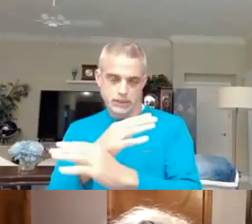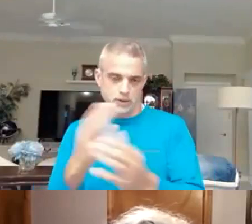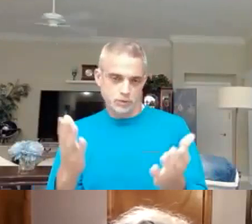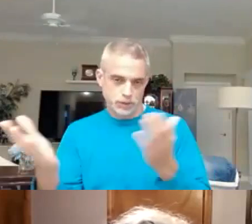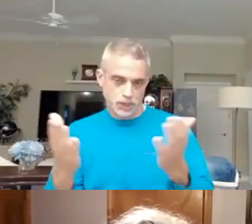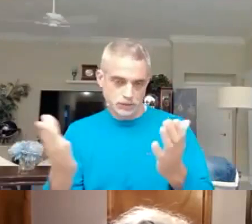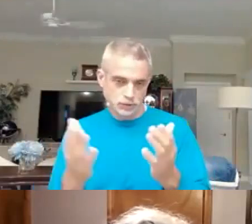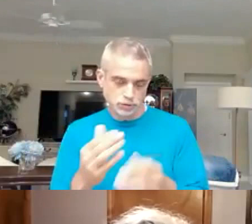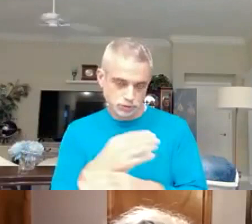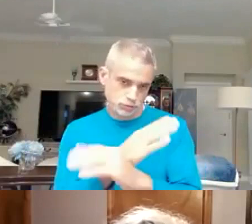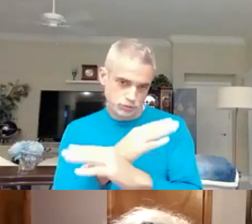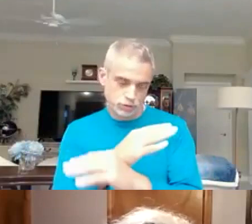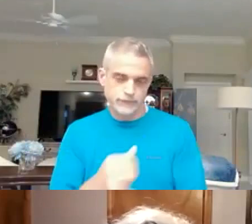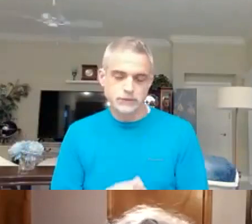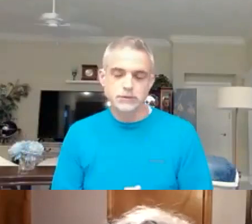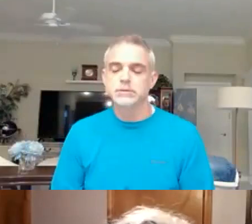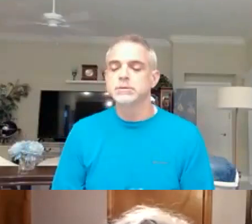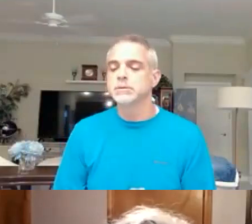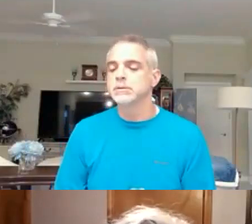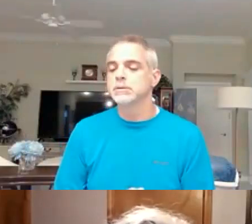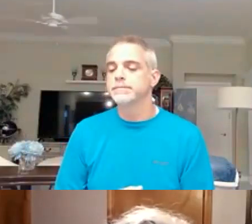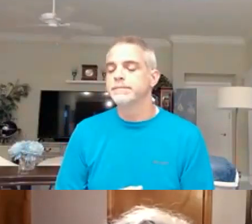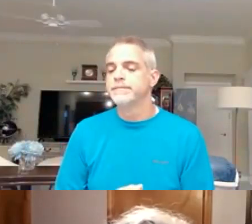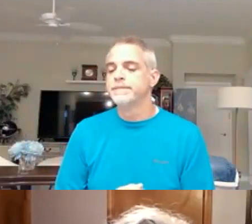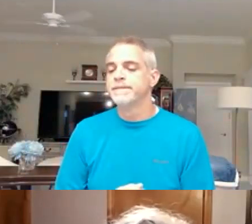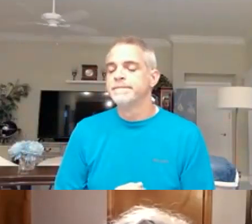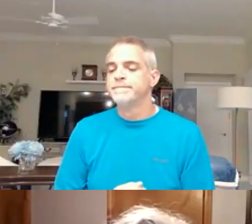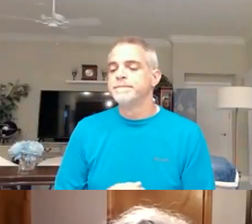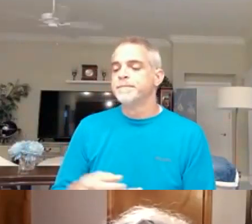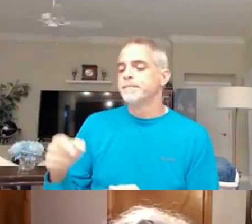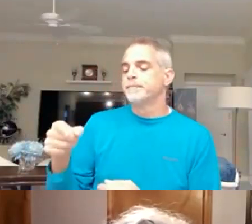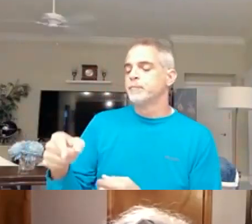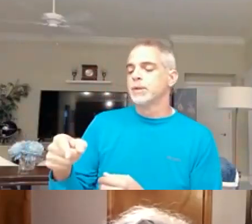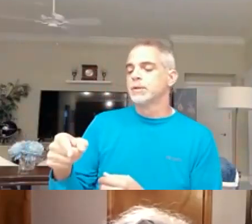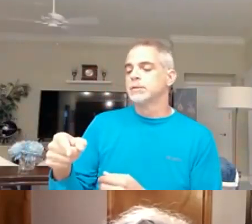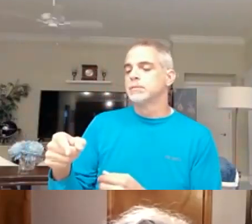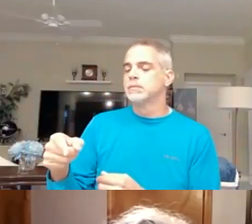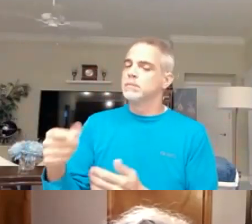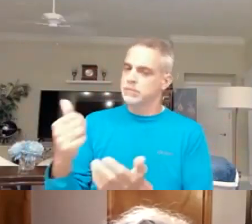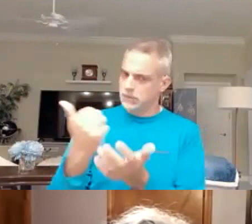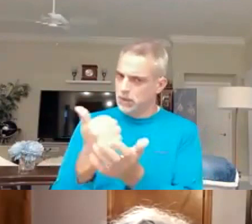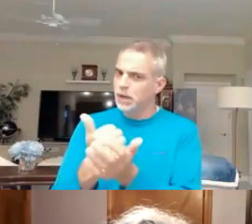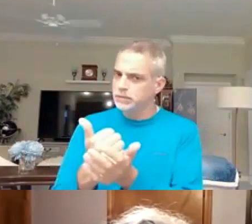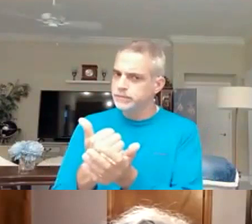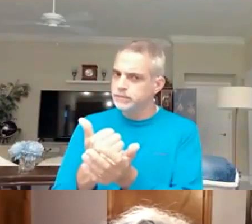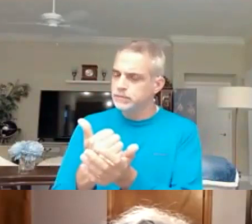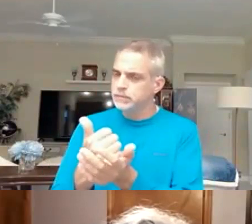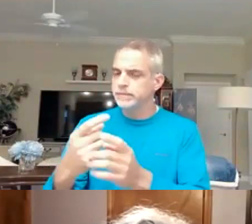VRS video relay services. It's called a VP or video phone for short and